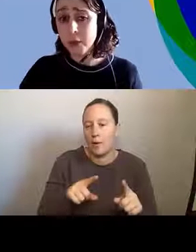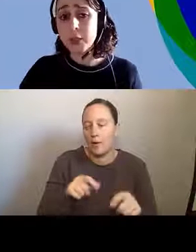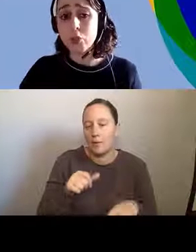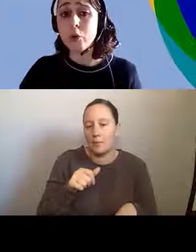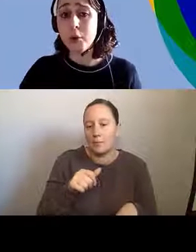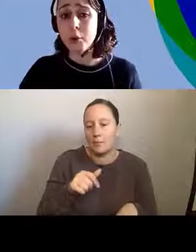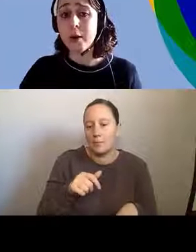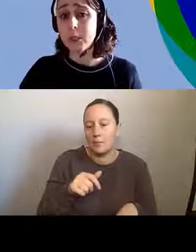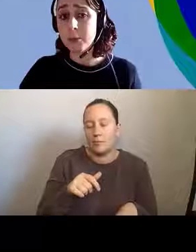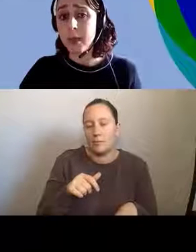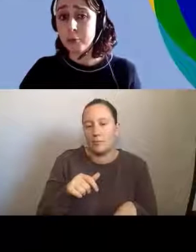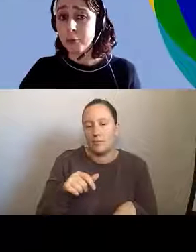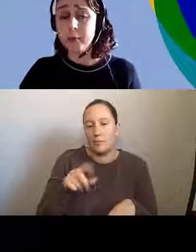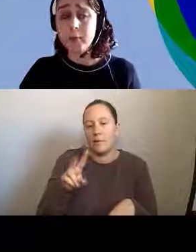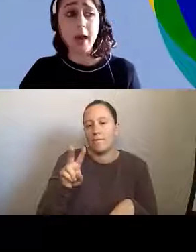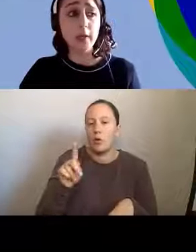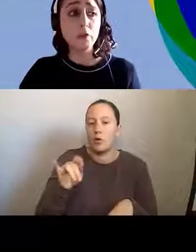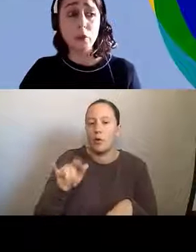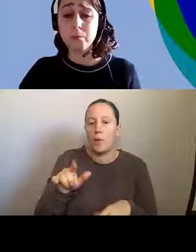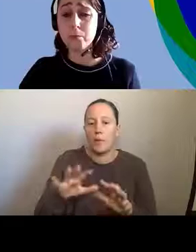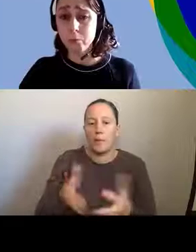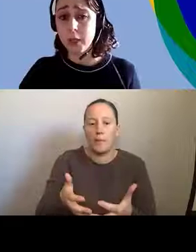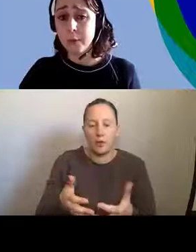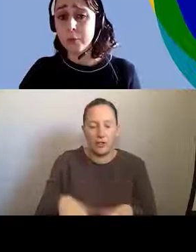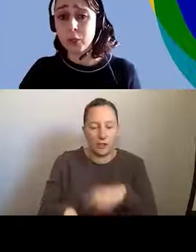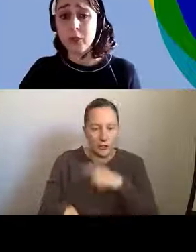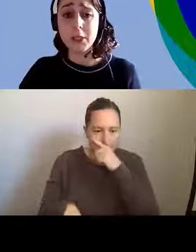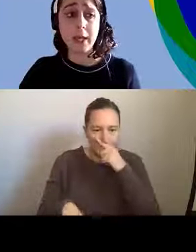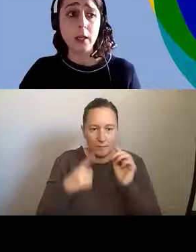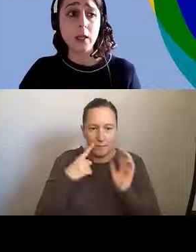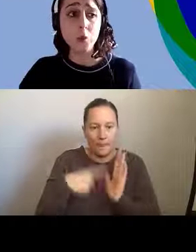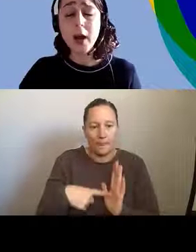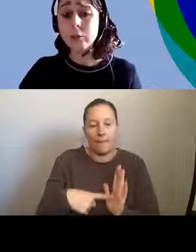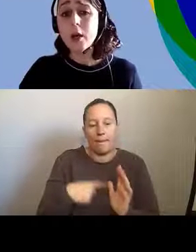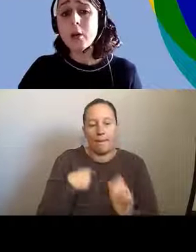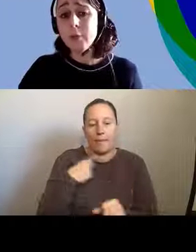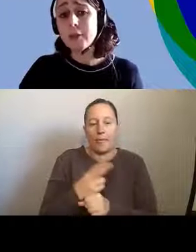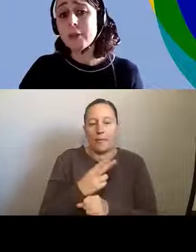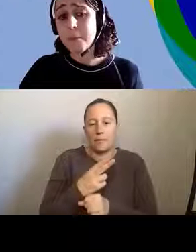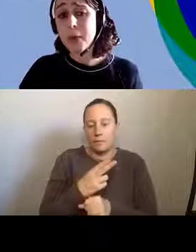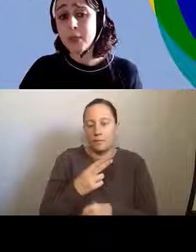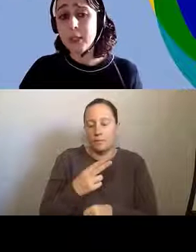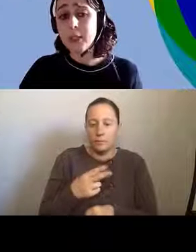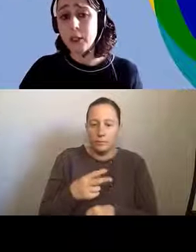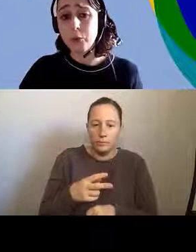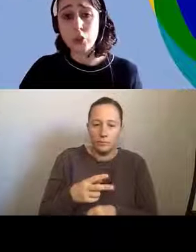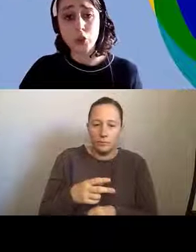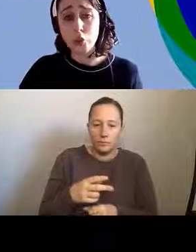additional requirements may apply, and for the example that I've been citing throughout, likely Subpart D considerations,